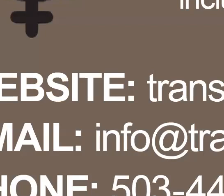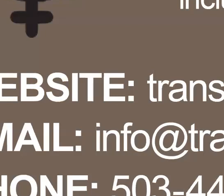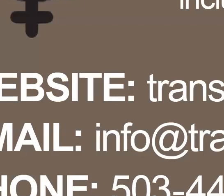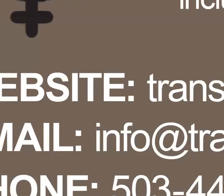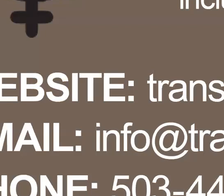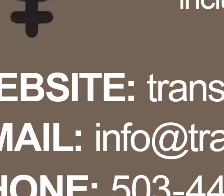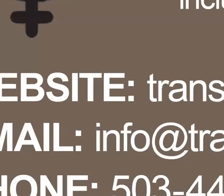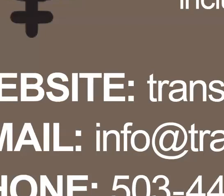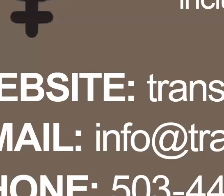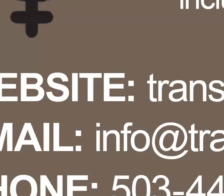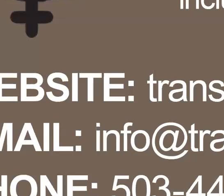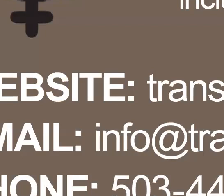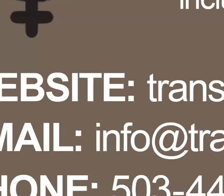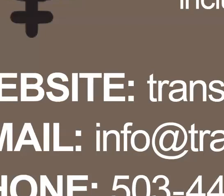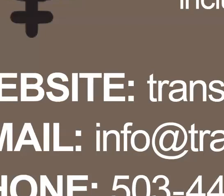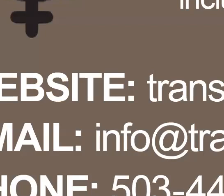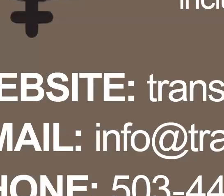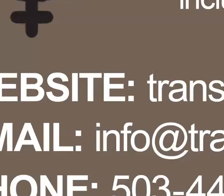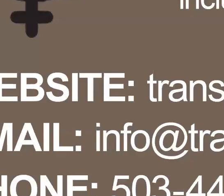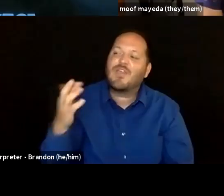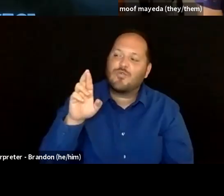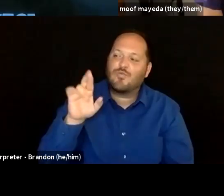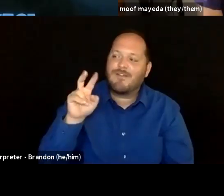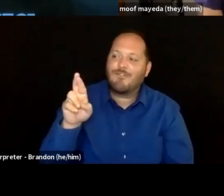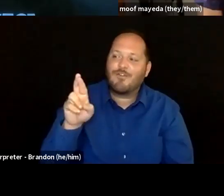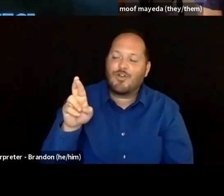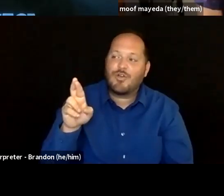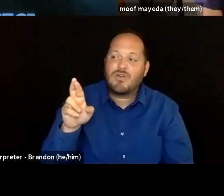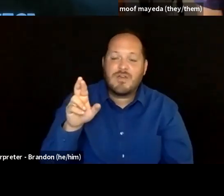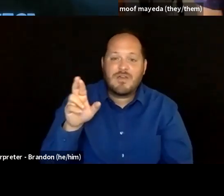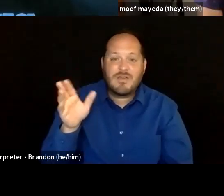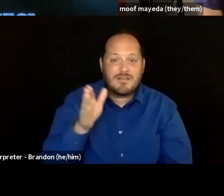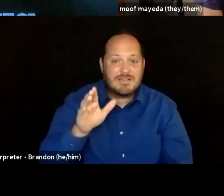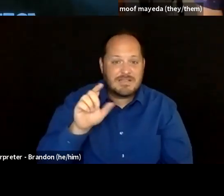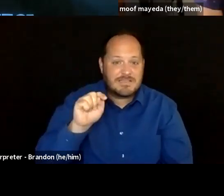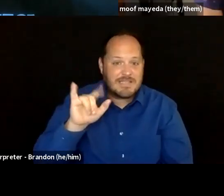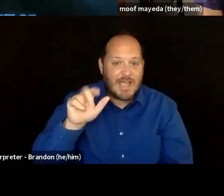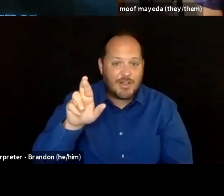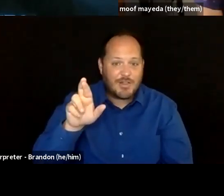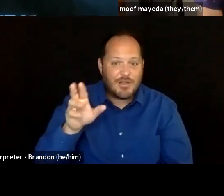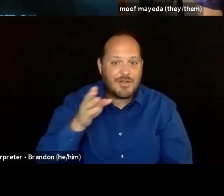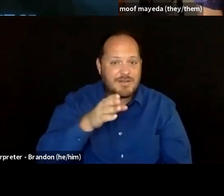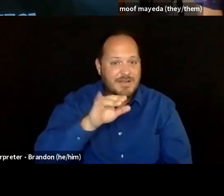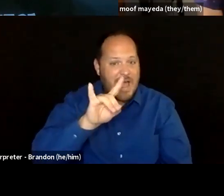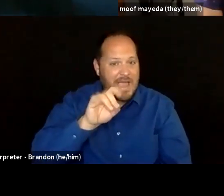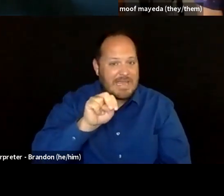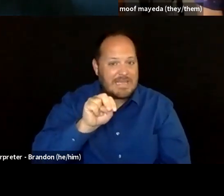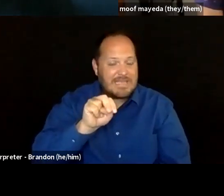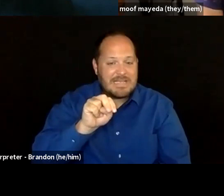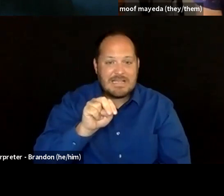by Kylar Broadus, I think currently in New York City.